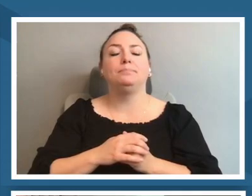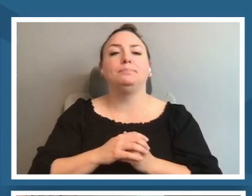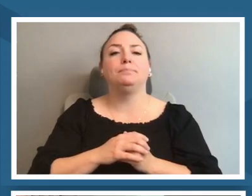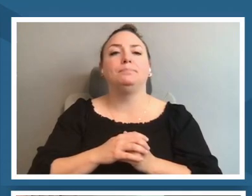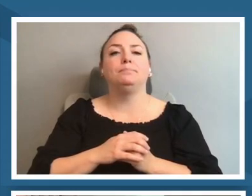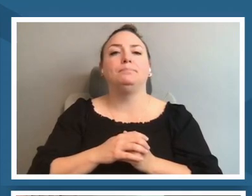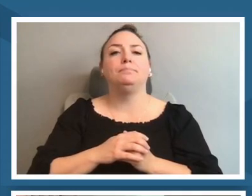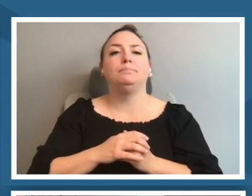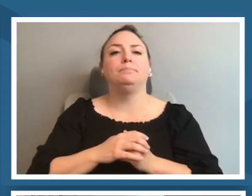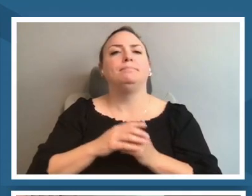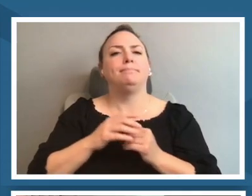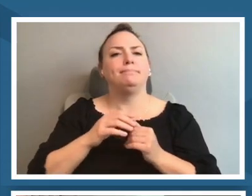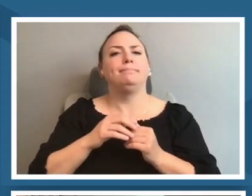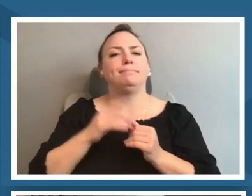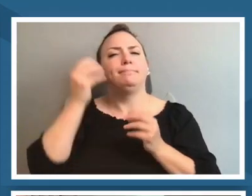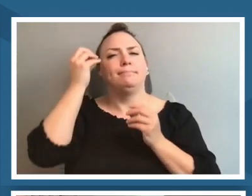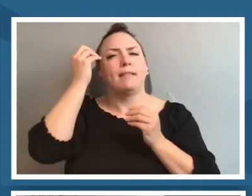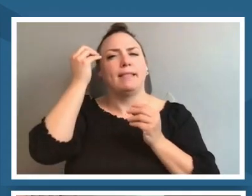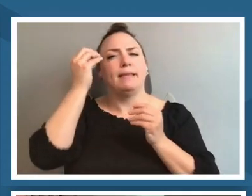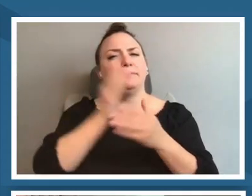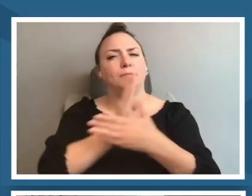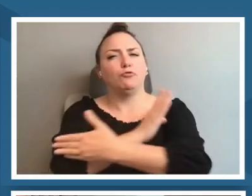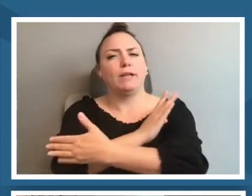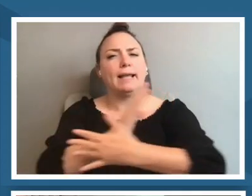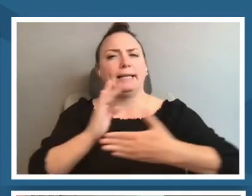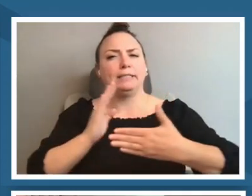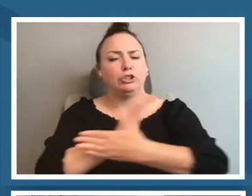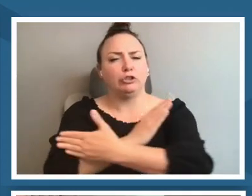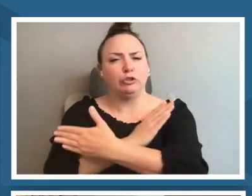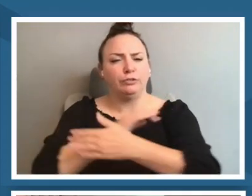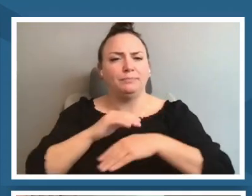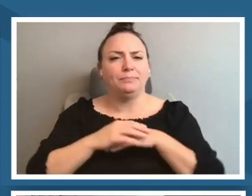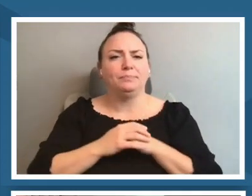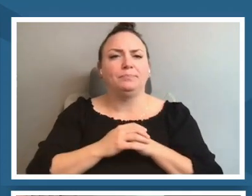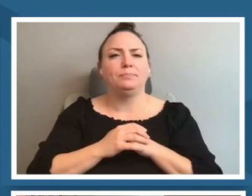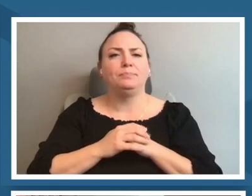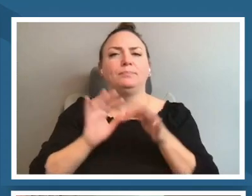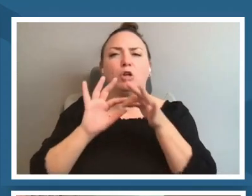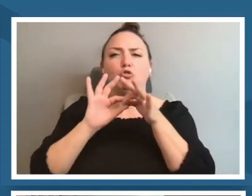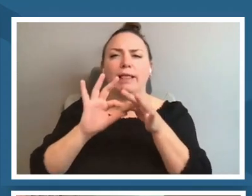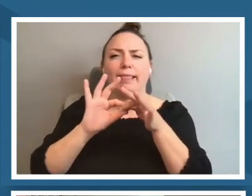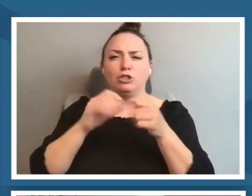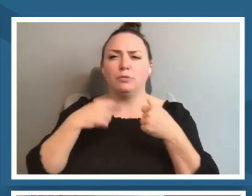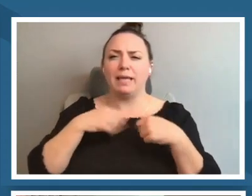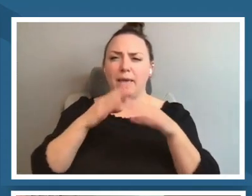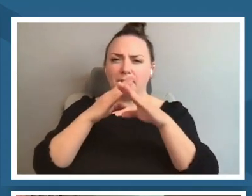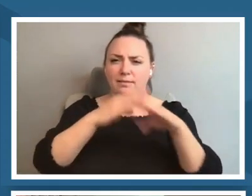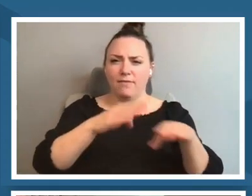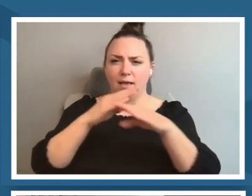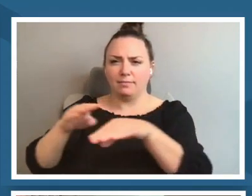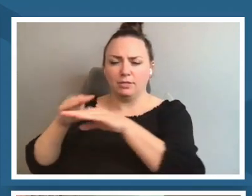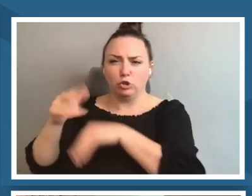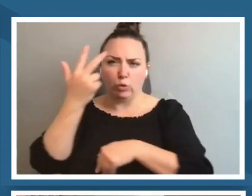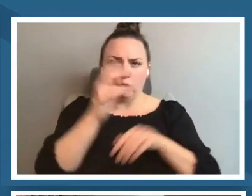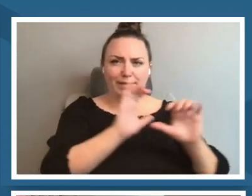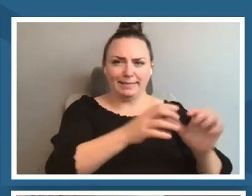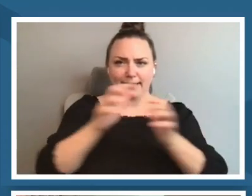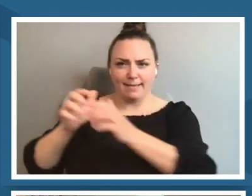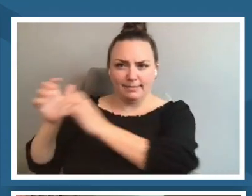one they can be distilled these relationships into three sets